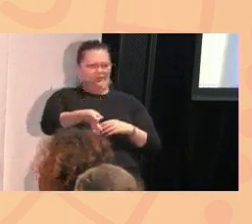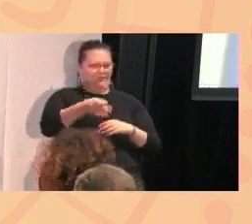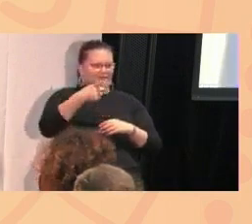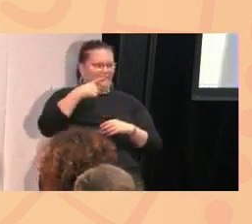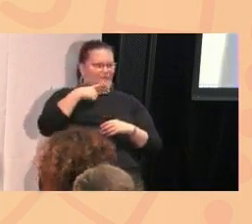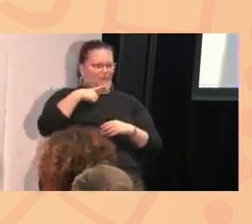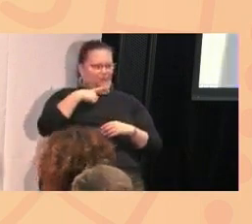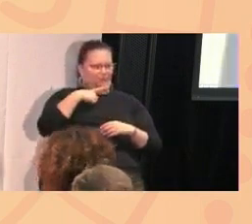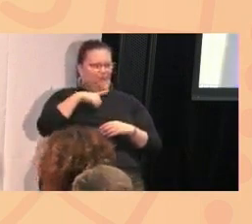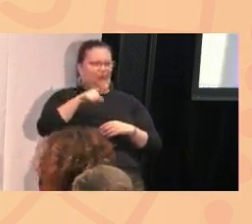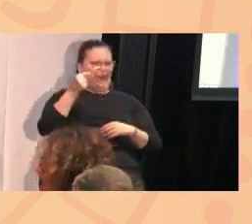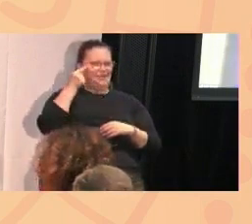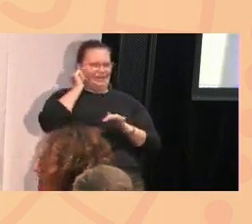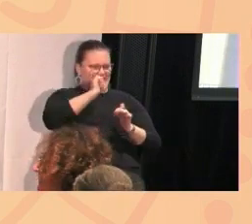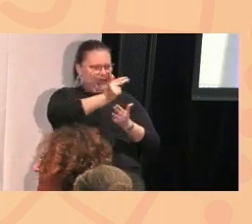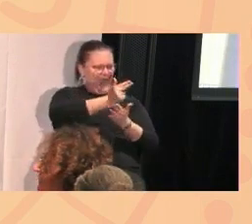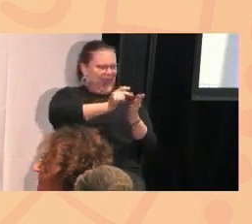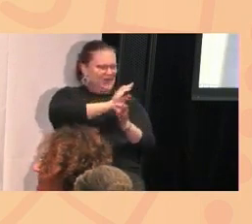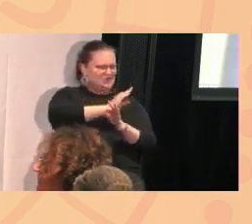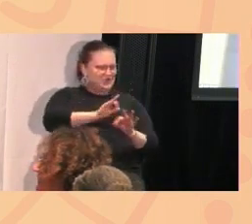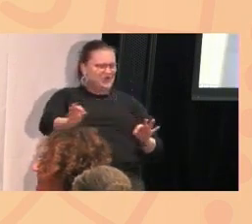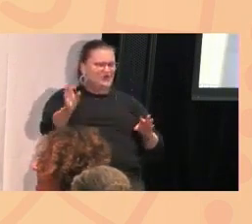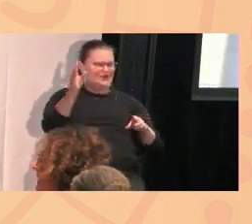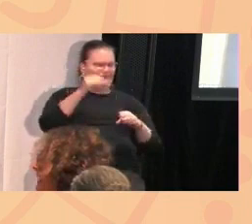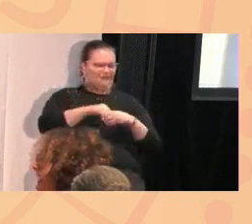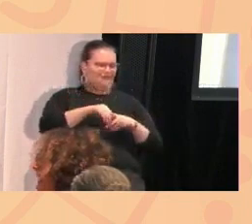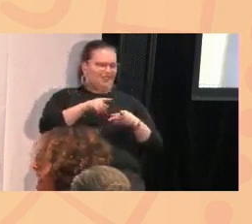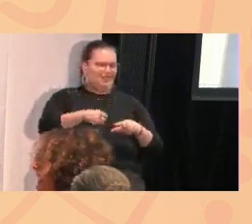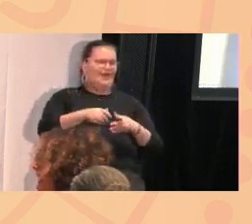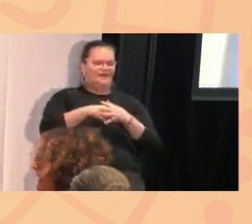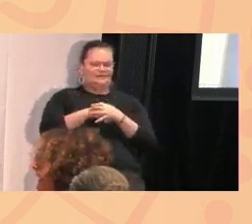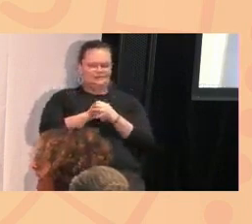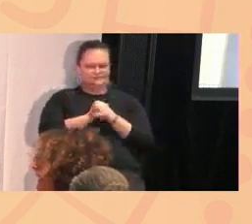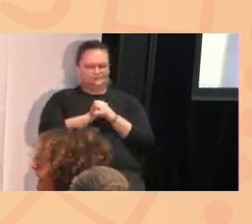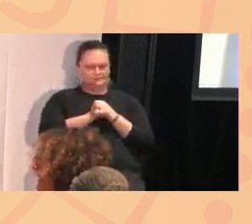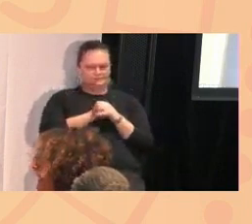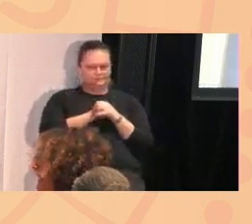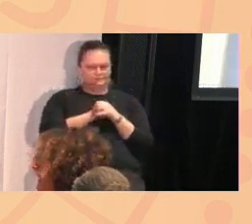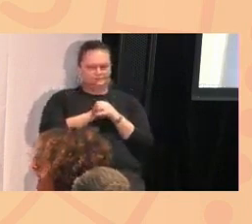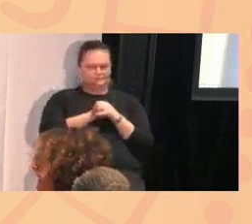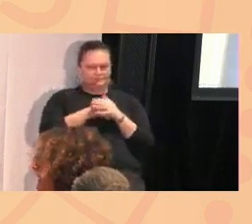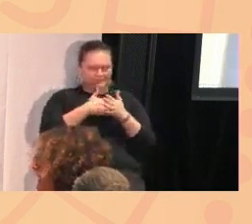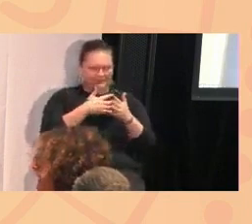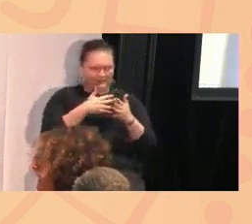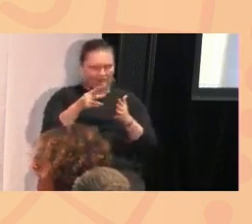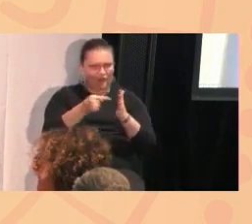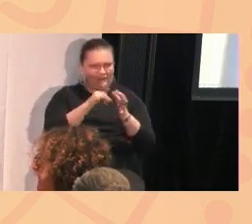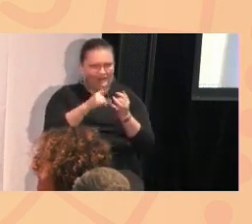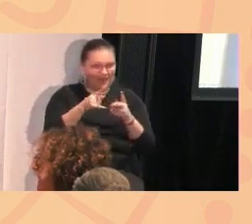So there wasn't a focus on art, though, was there, in that series? I don't think. Well, that's why I'm asking the question.